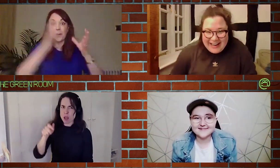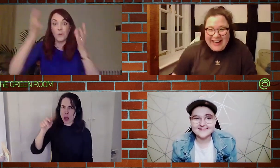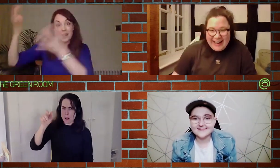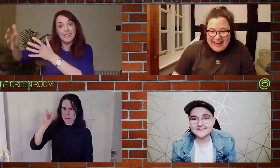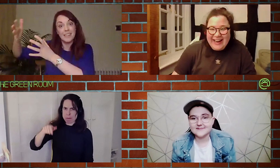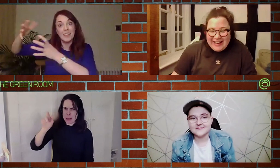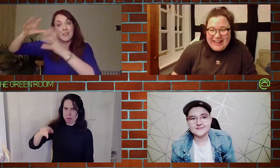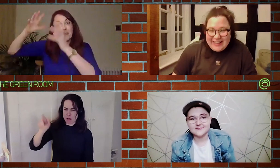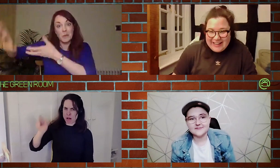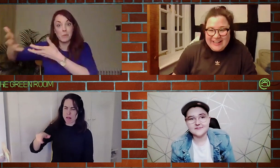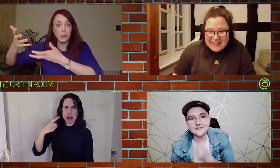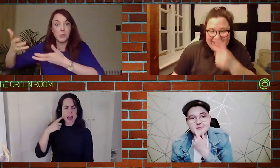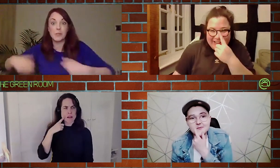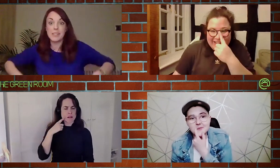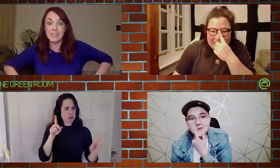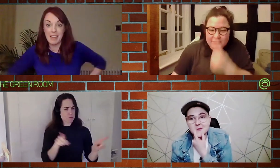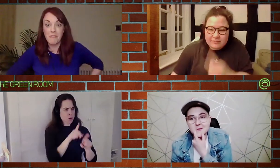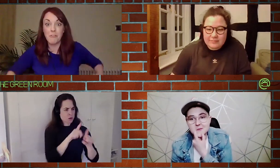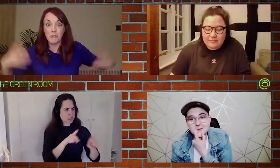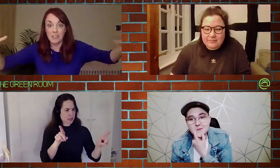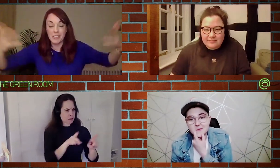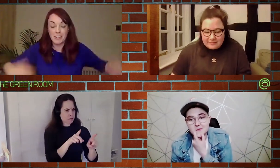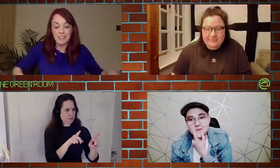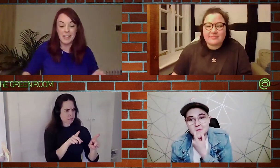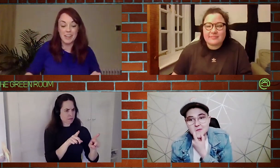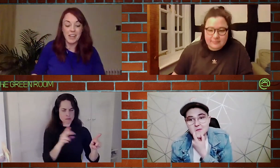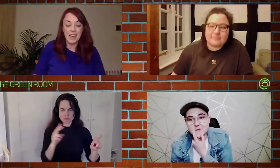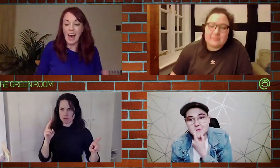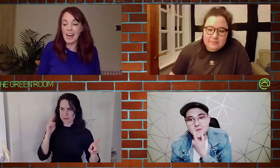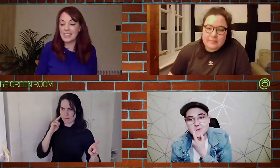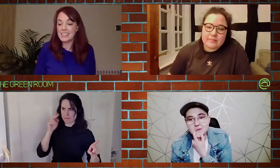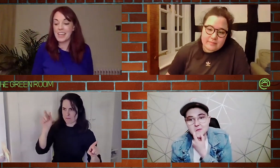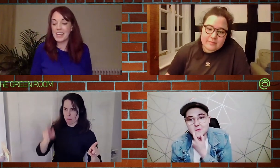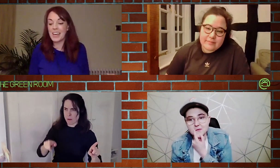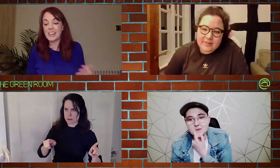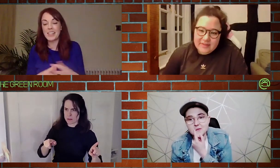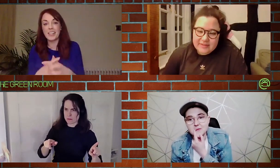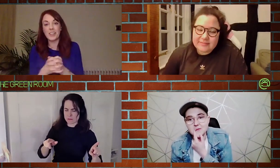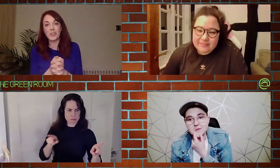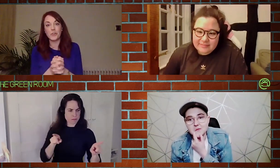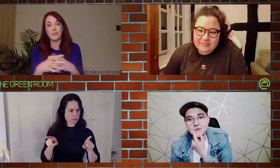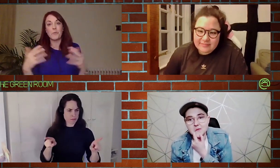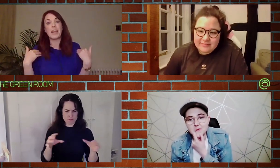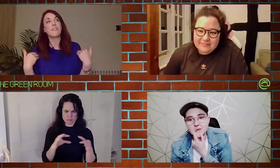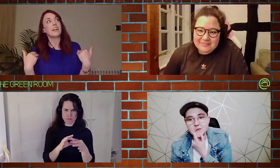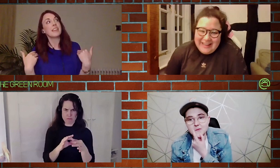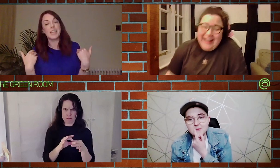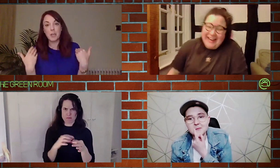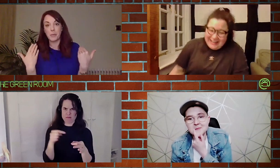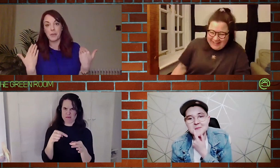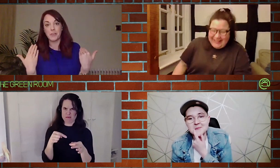with someone who is deaf. And whenever I think about the